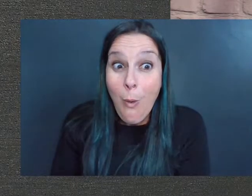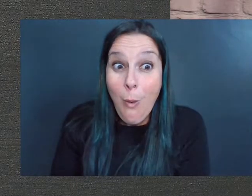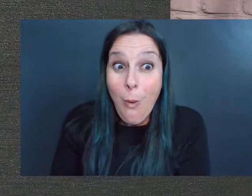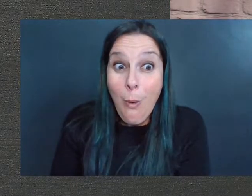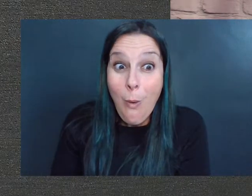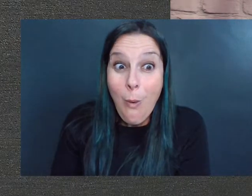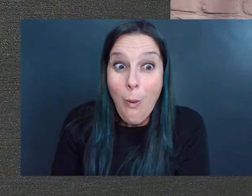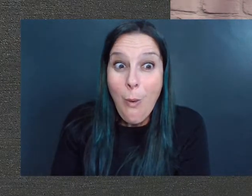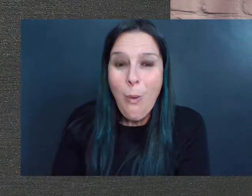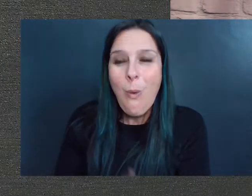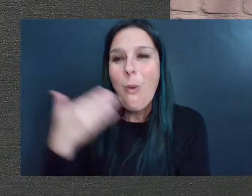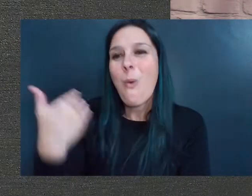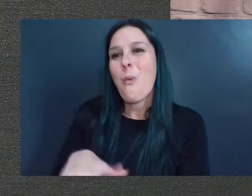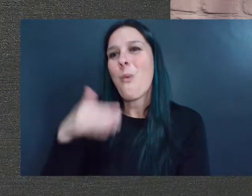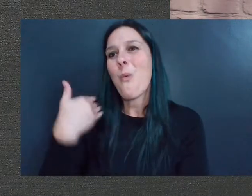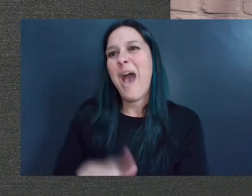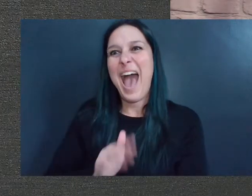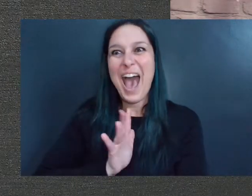This is so cool.